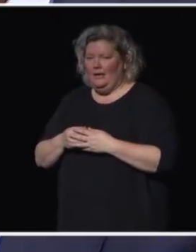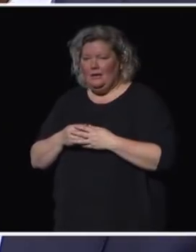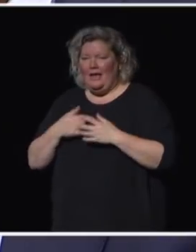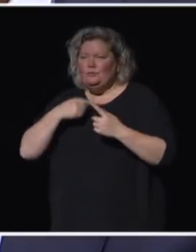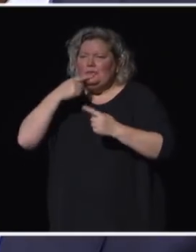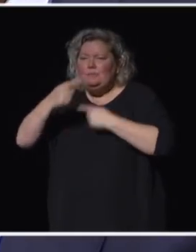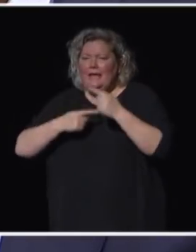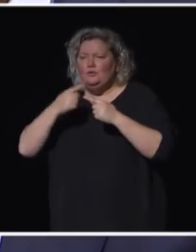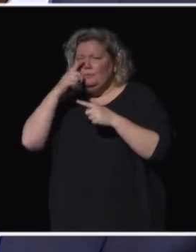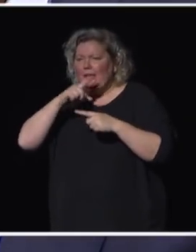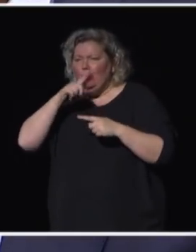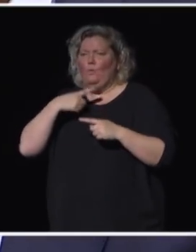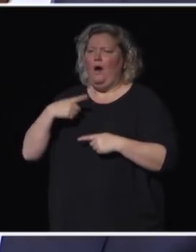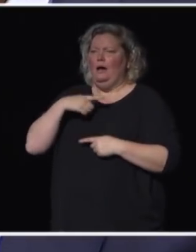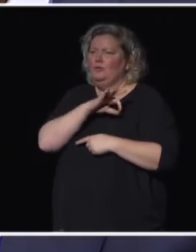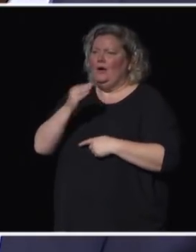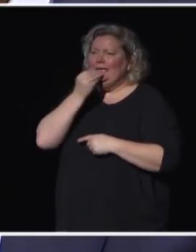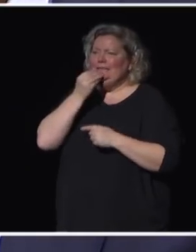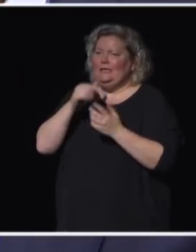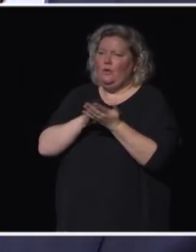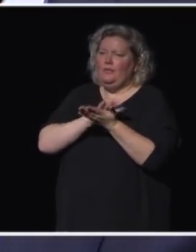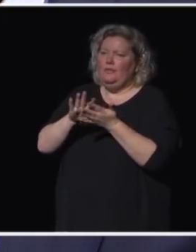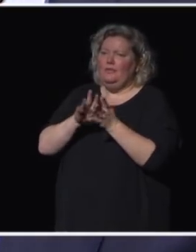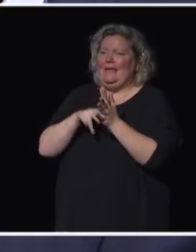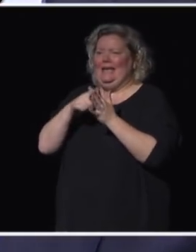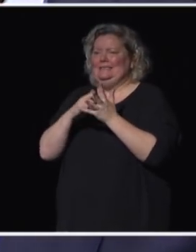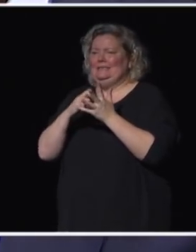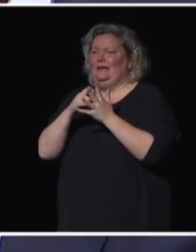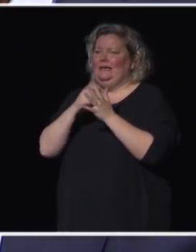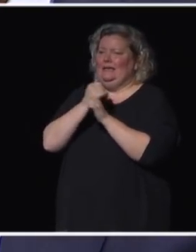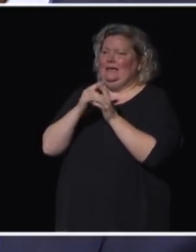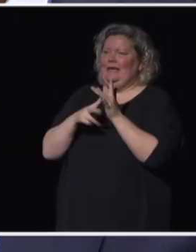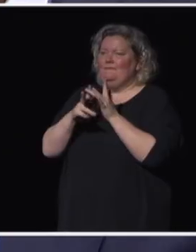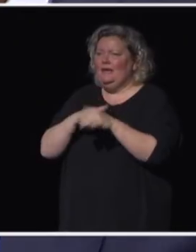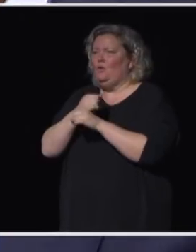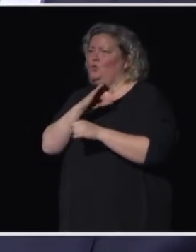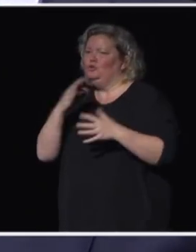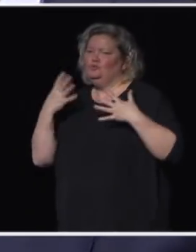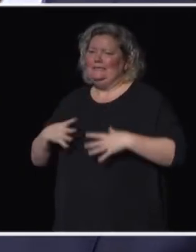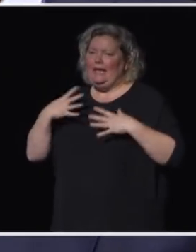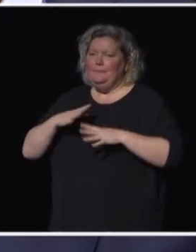on Thanksgiving or why, you know, you're not dressing up on Halloween or why you don't get anything for Christmas.